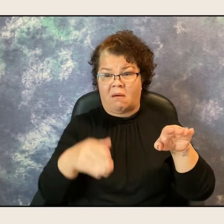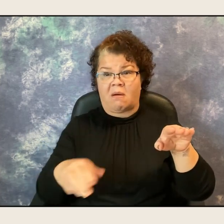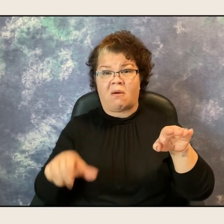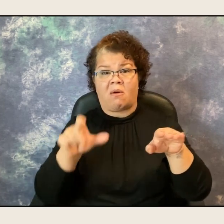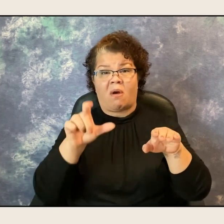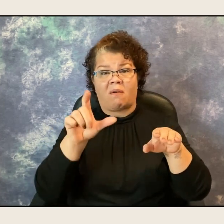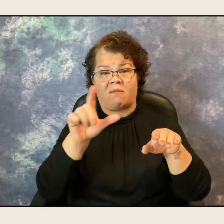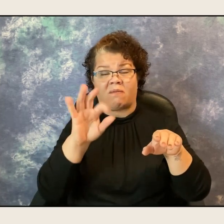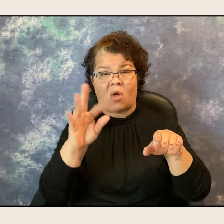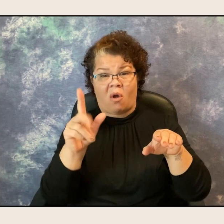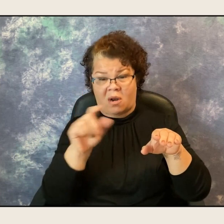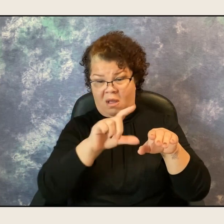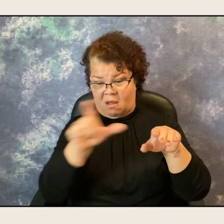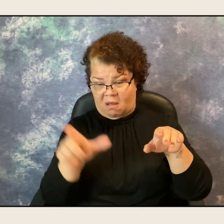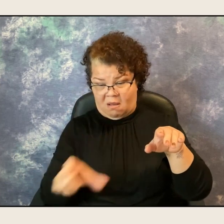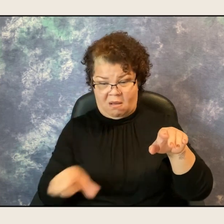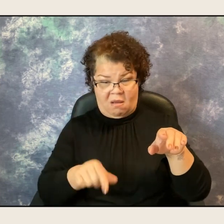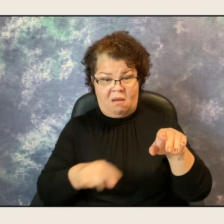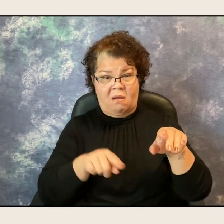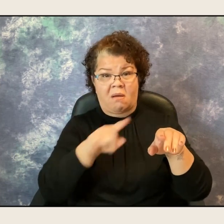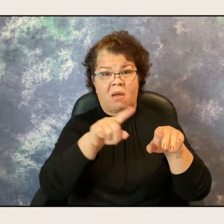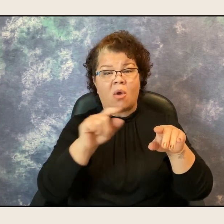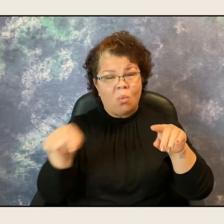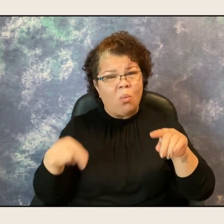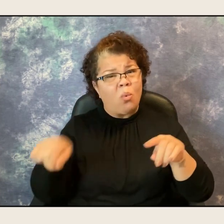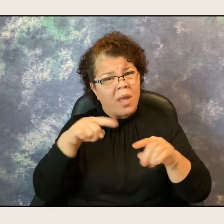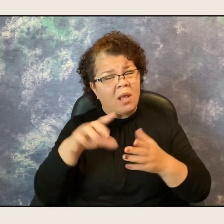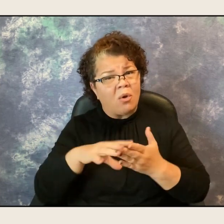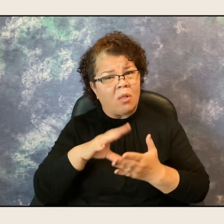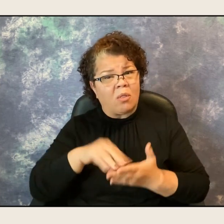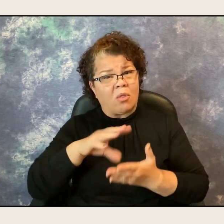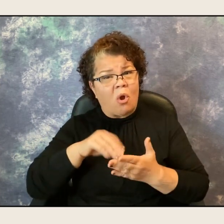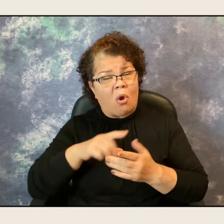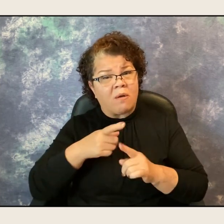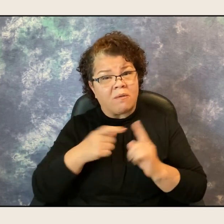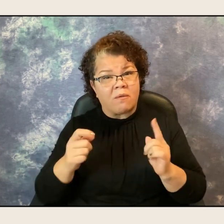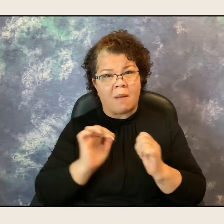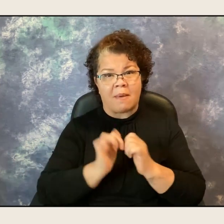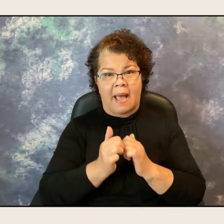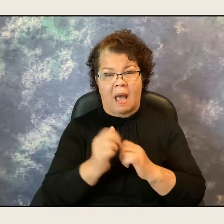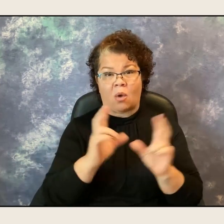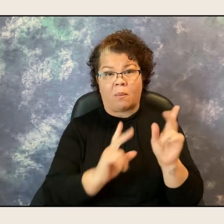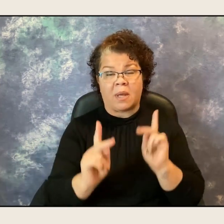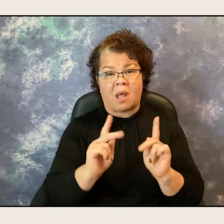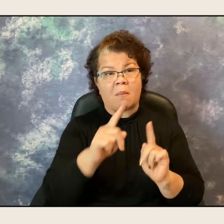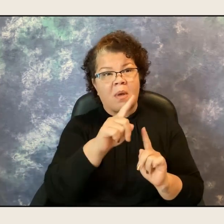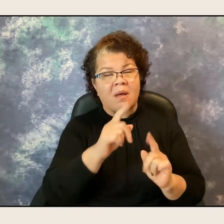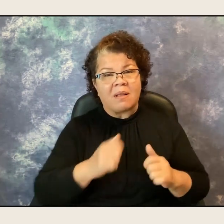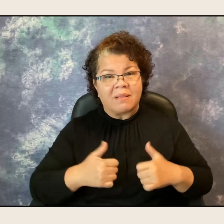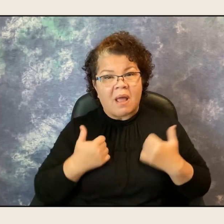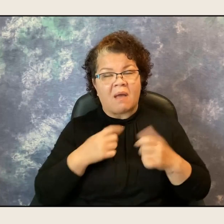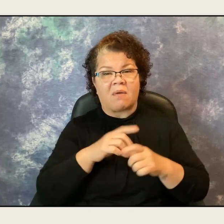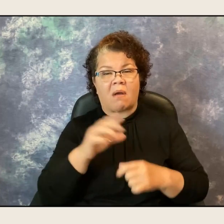could really do well to learn from how people live and understand their own environment